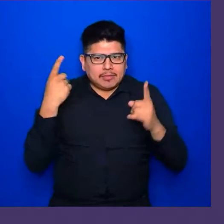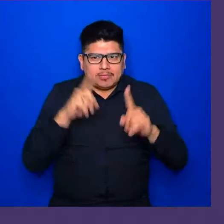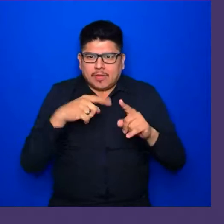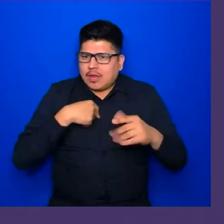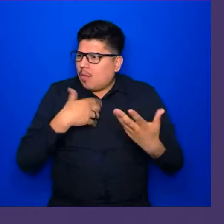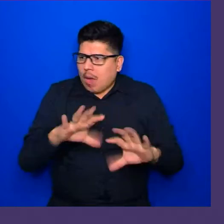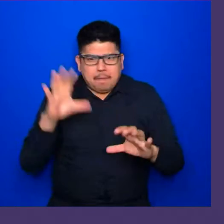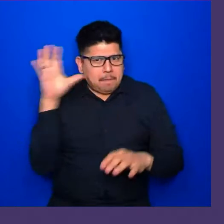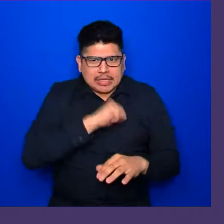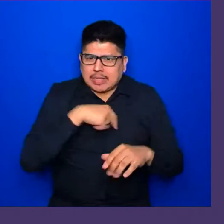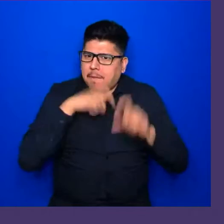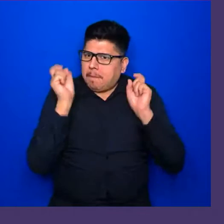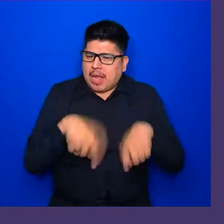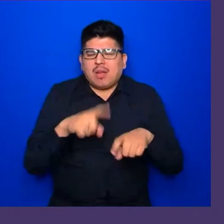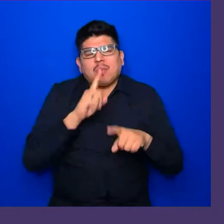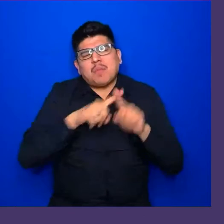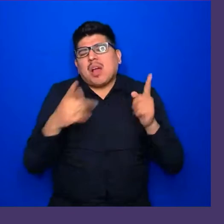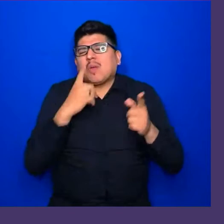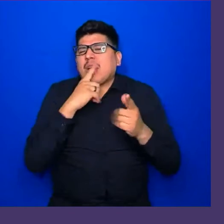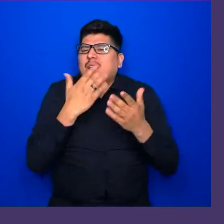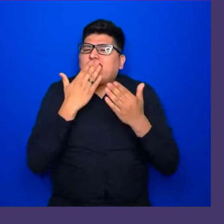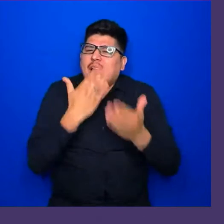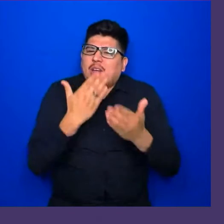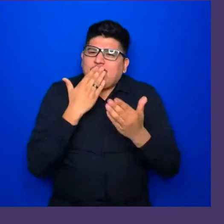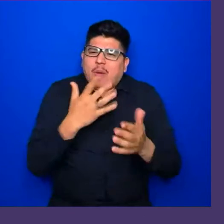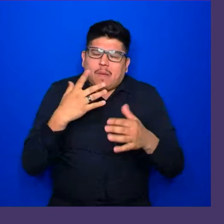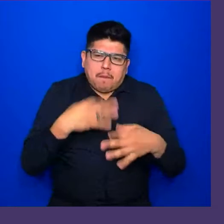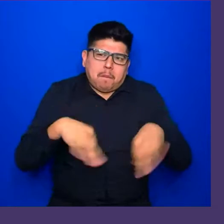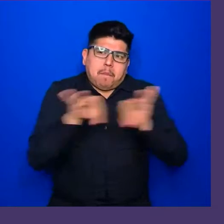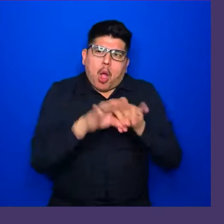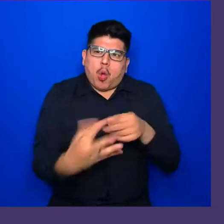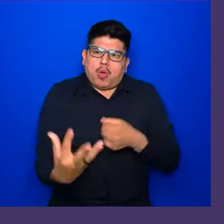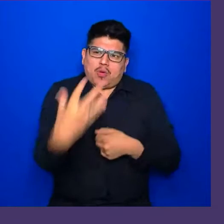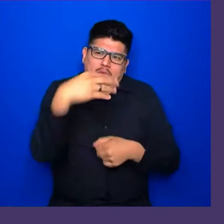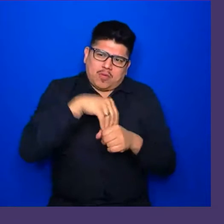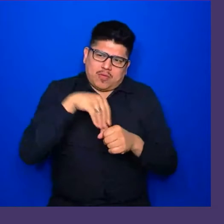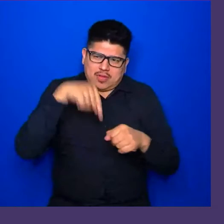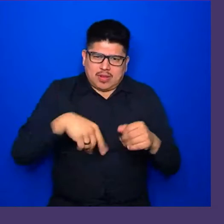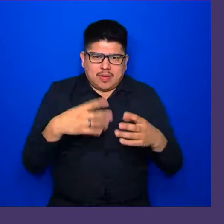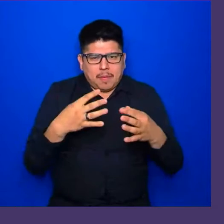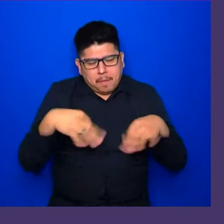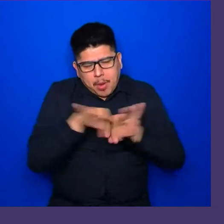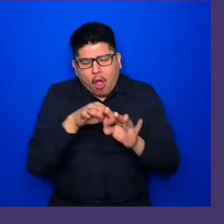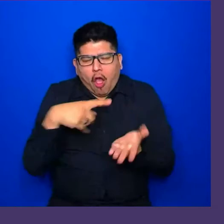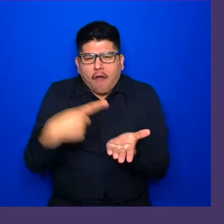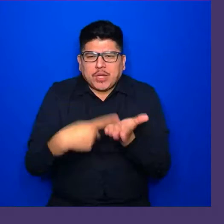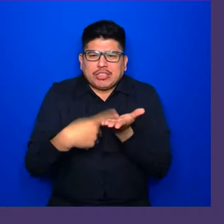such an important part of this very important conversation. We've learned so much and